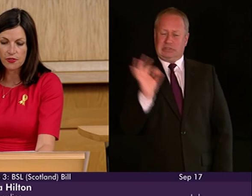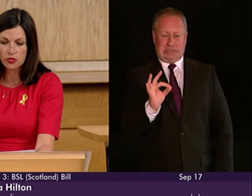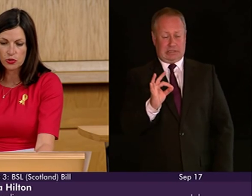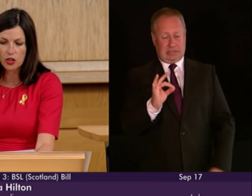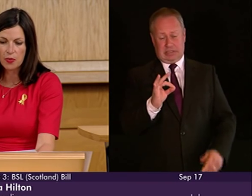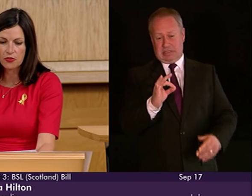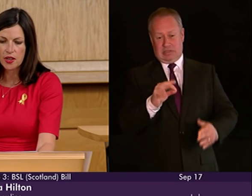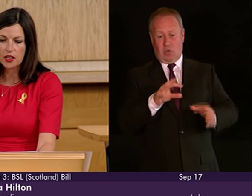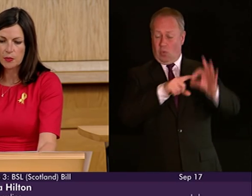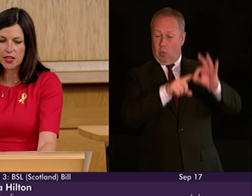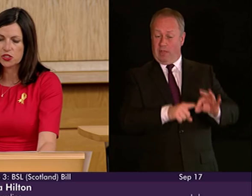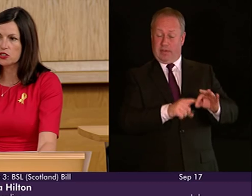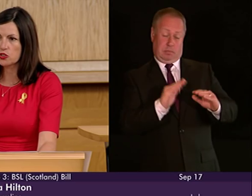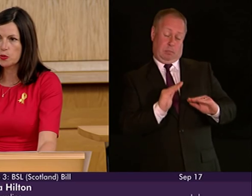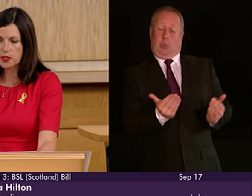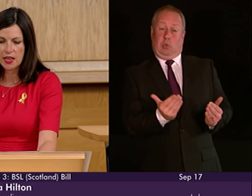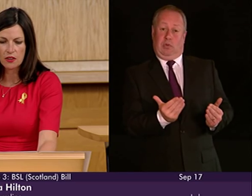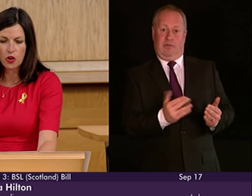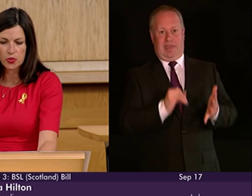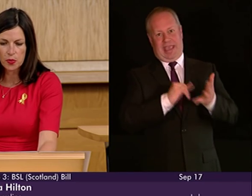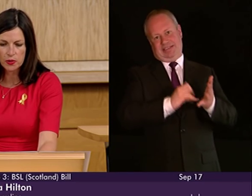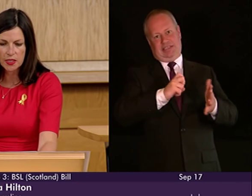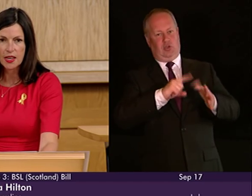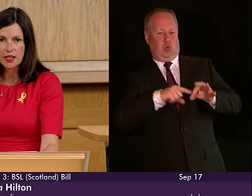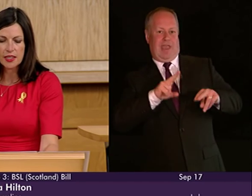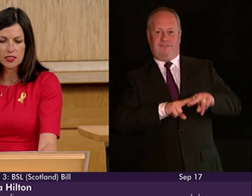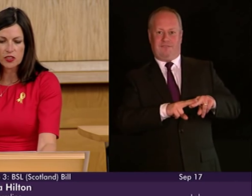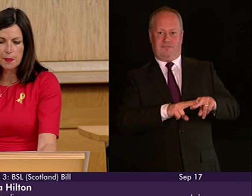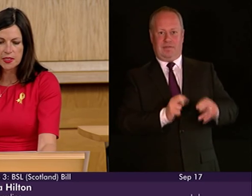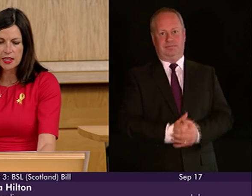framework level 2 or above compared with just 2 per cent of all pupils. That discrepancy